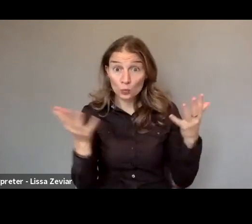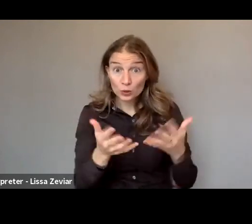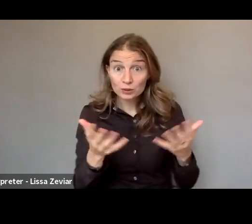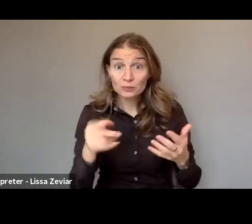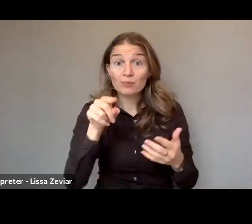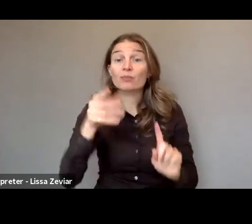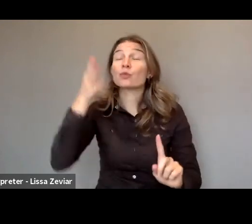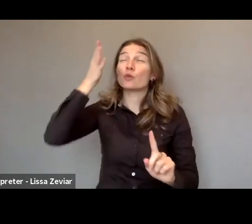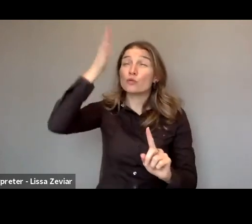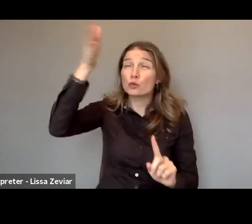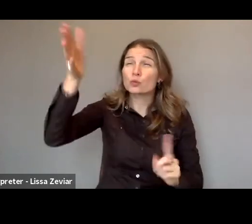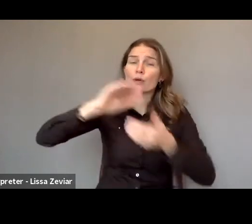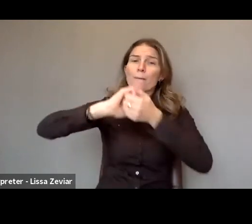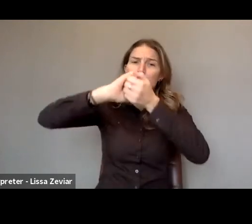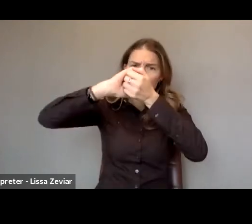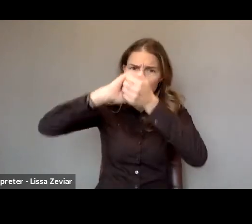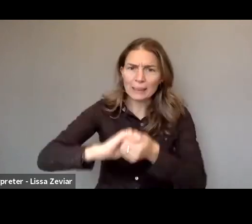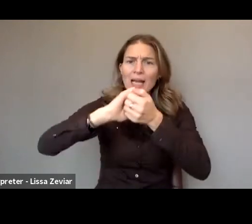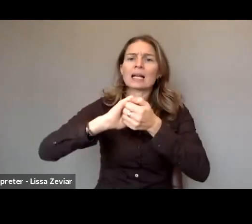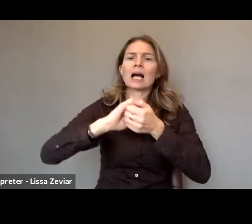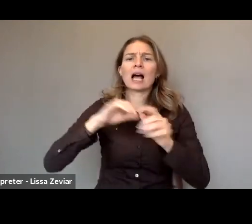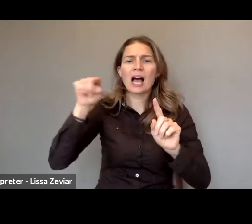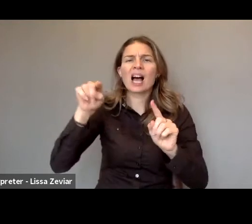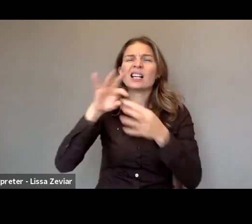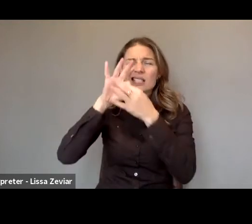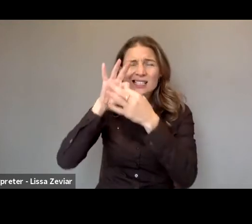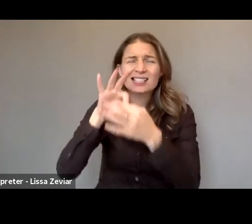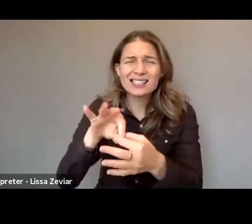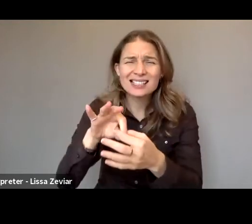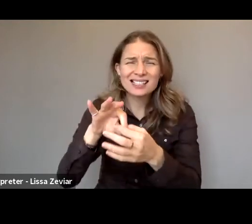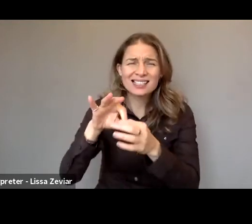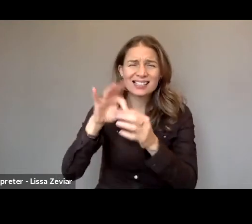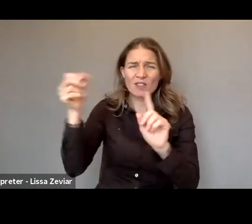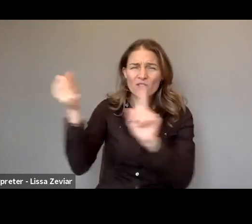against gender violence in which representatives of women organization